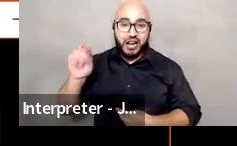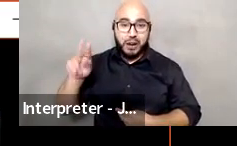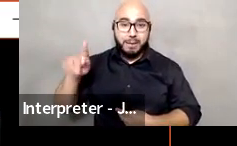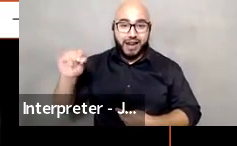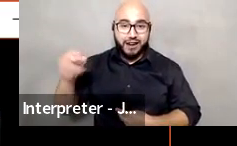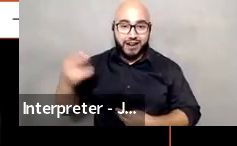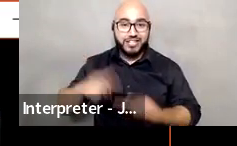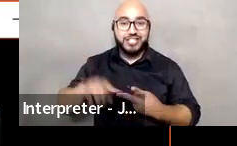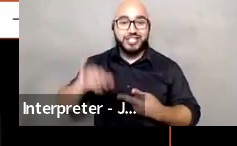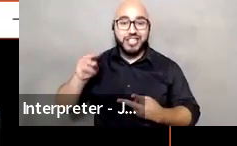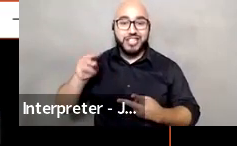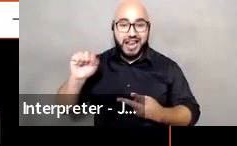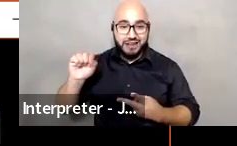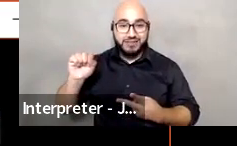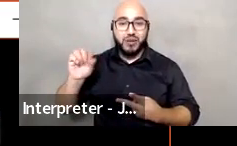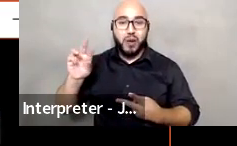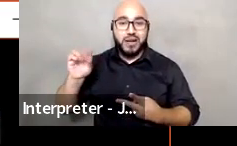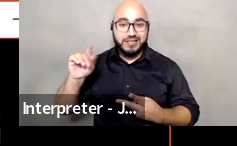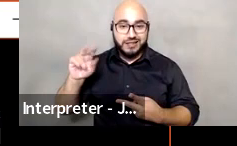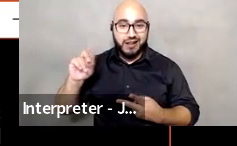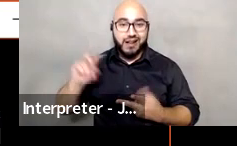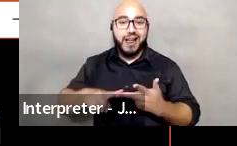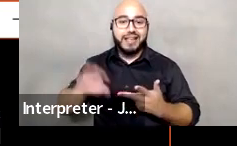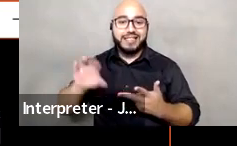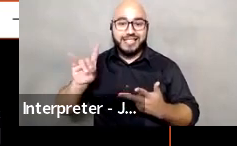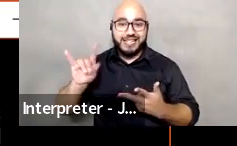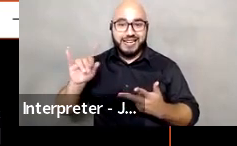And Sidney Harris, who fell in the Colfax riot.